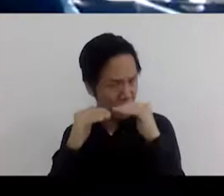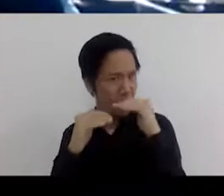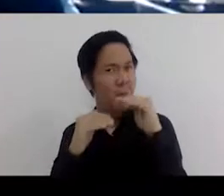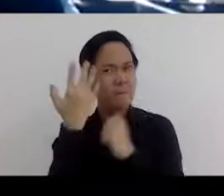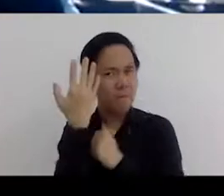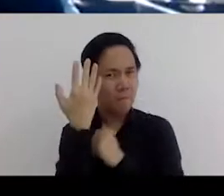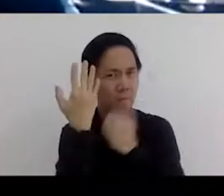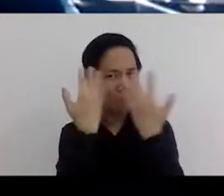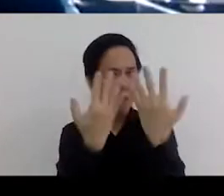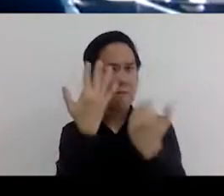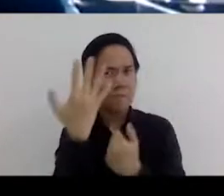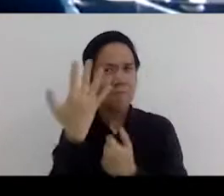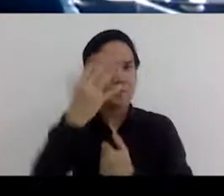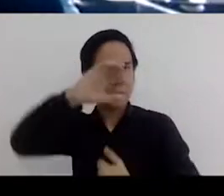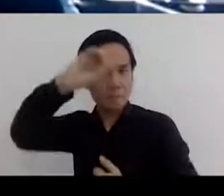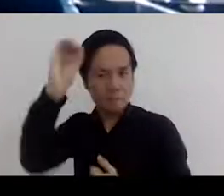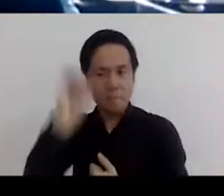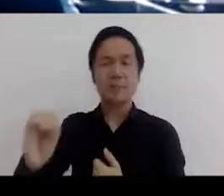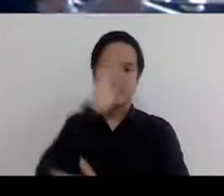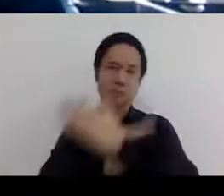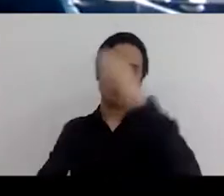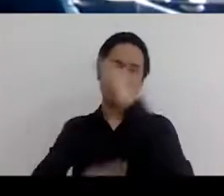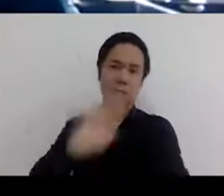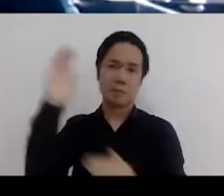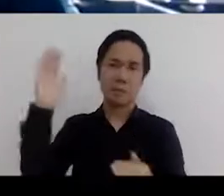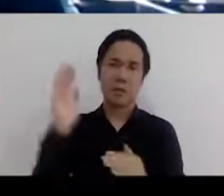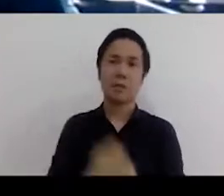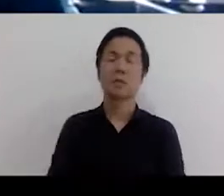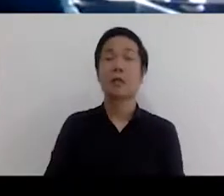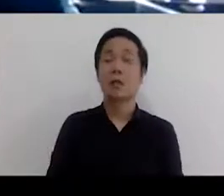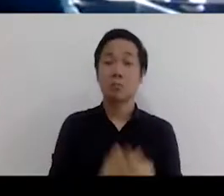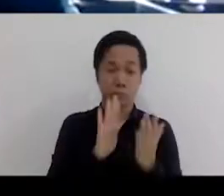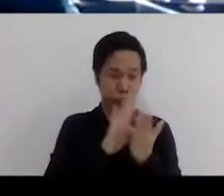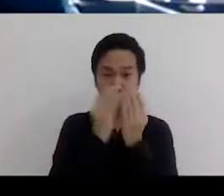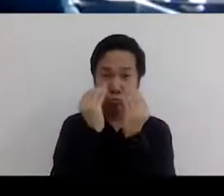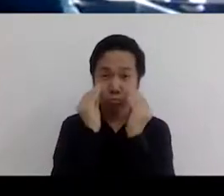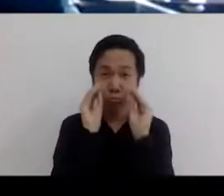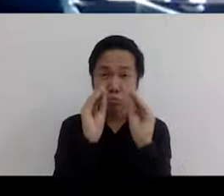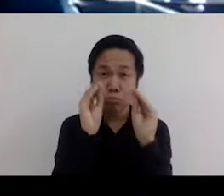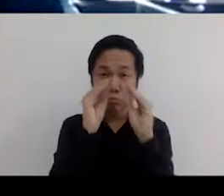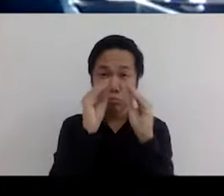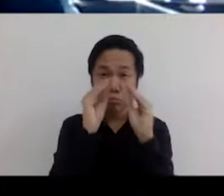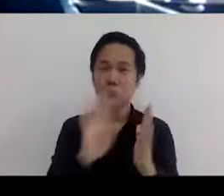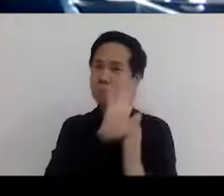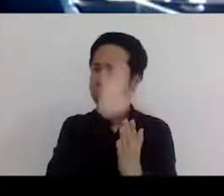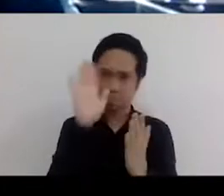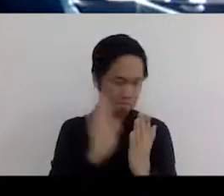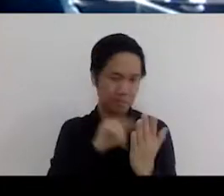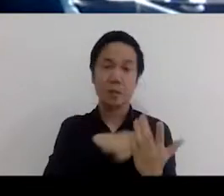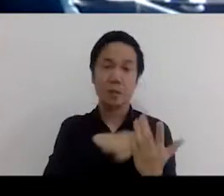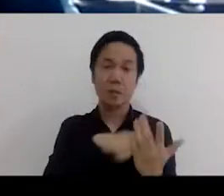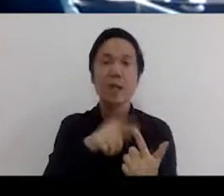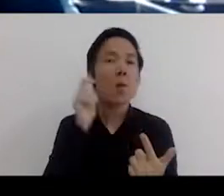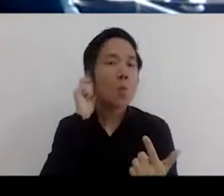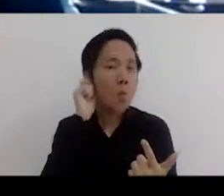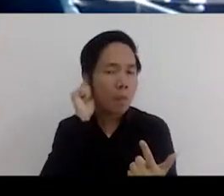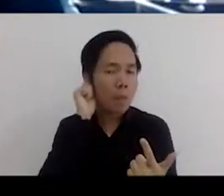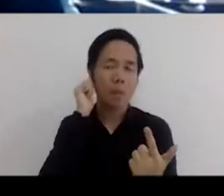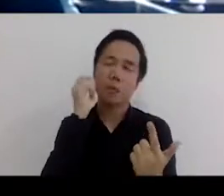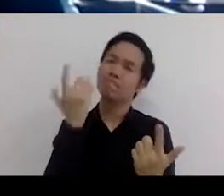So this being said, it's nothing new, because I'm saying, I know it is happening in many other countries. So the good practices that we have in Nepal,